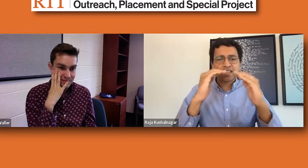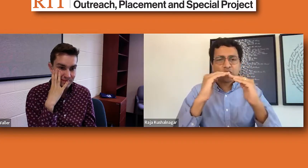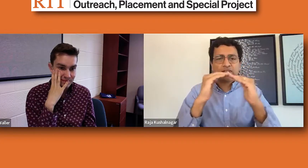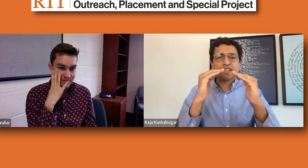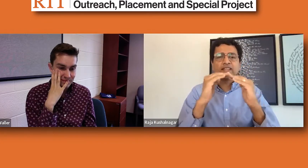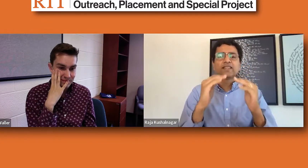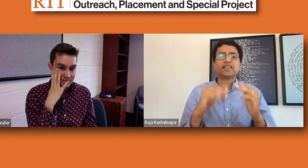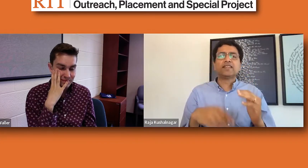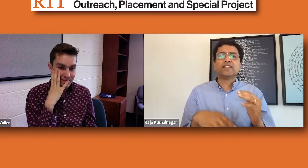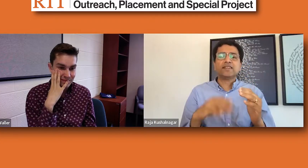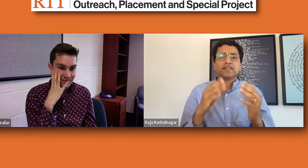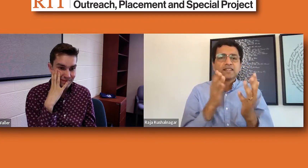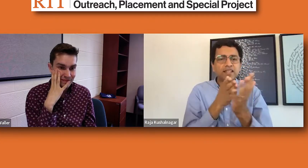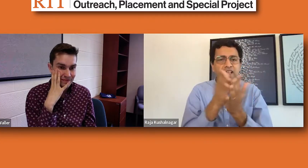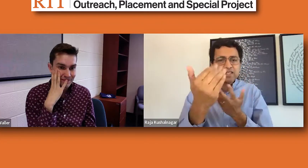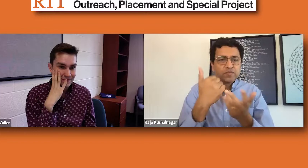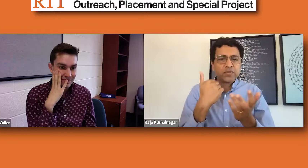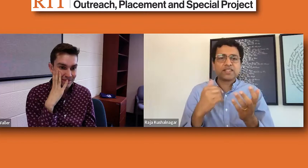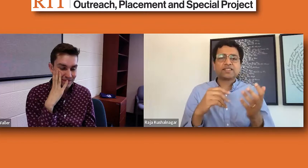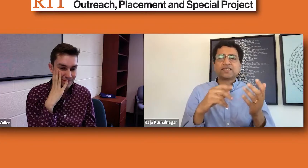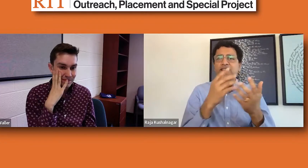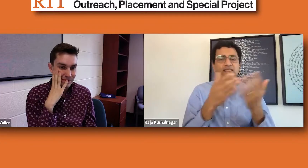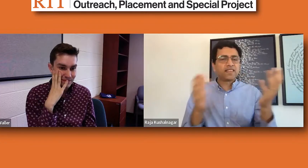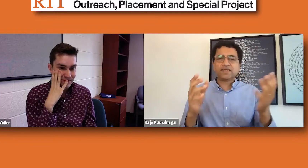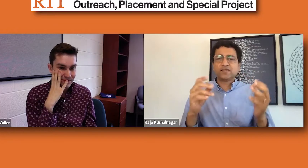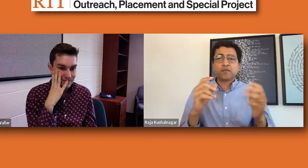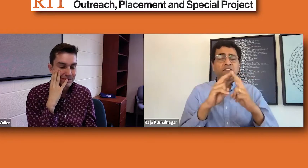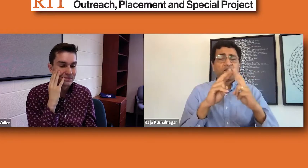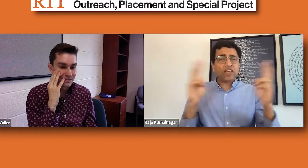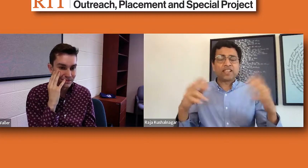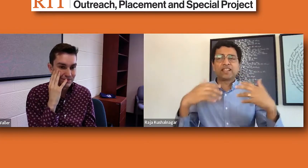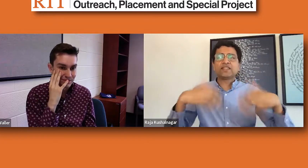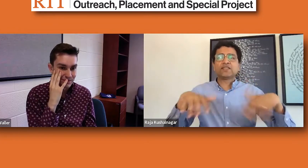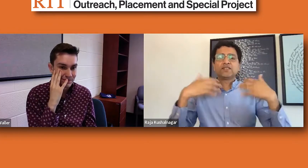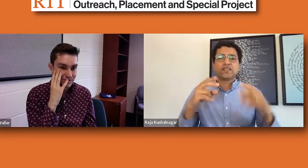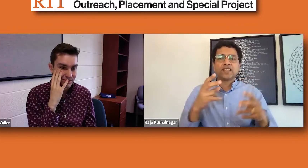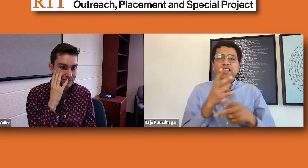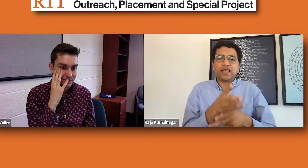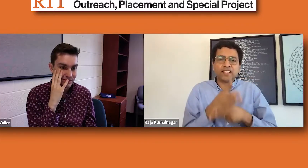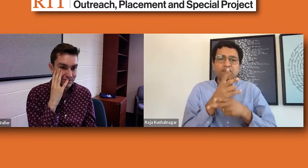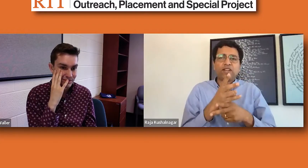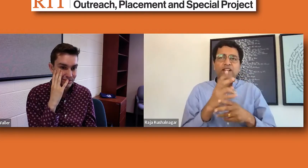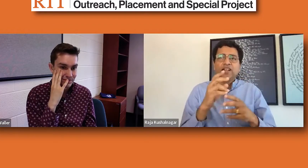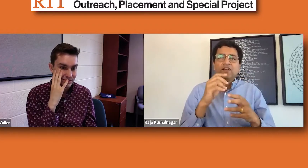of Deaf people in these fields and also have some ethical standards.